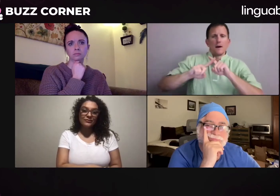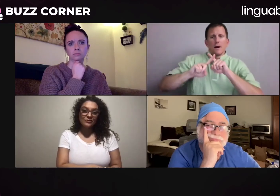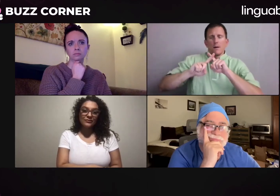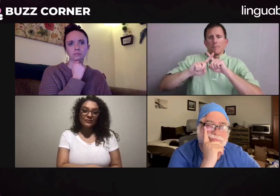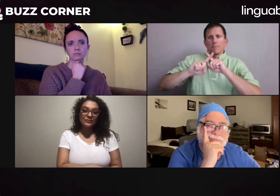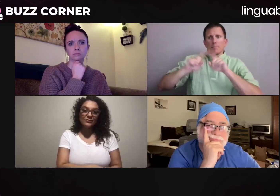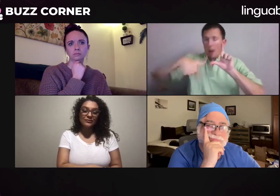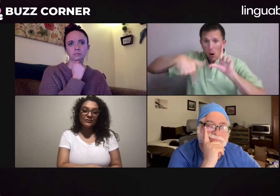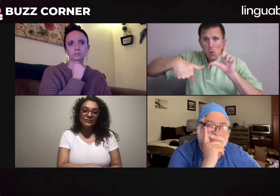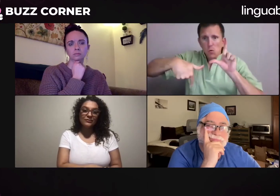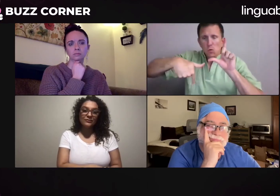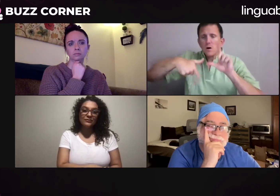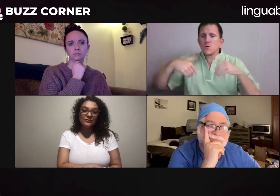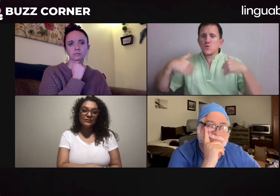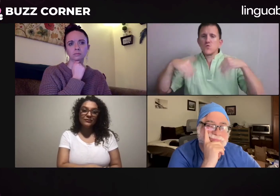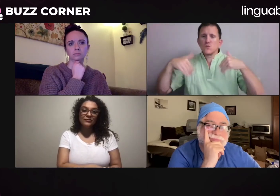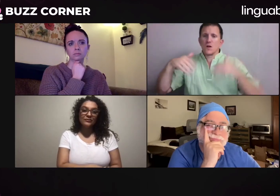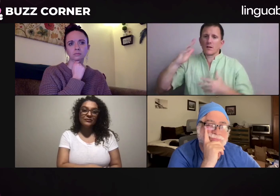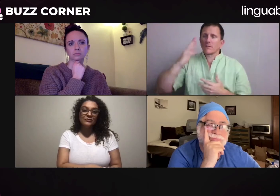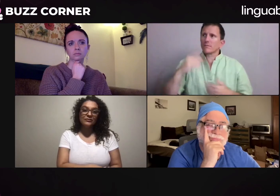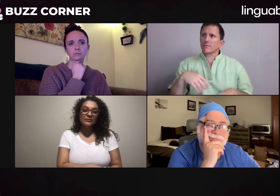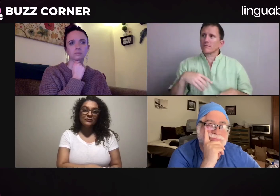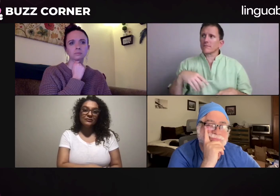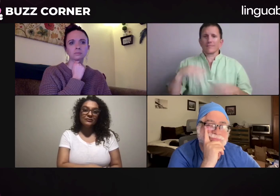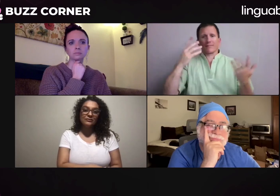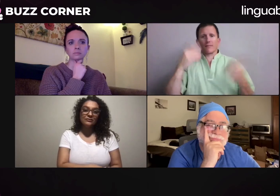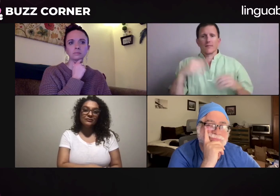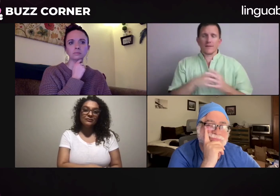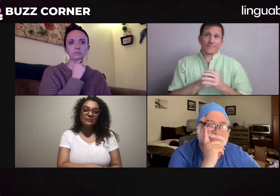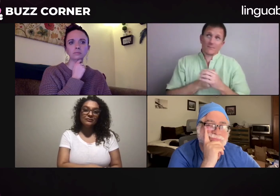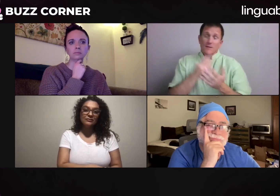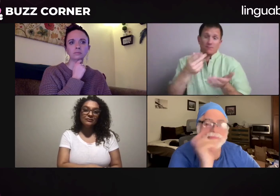Not that we should take their certification away. I mean, that's huge.